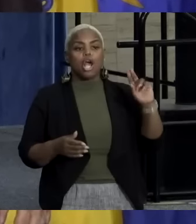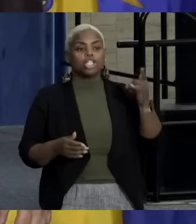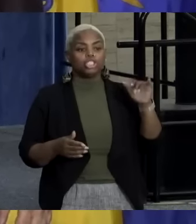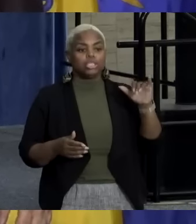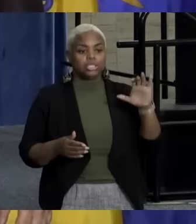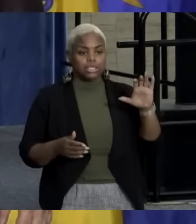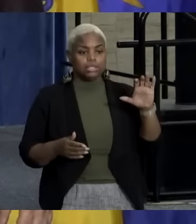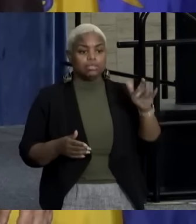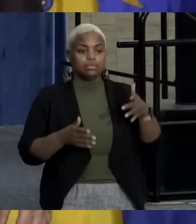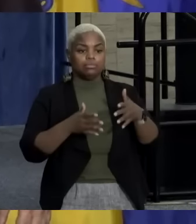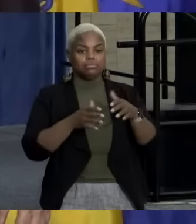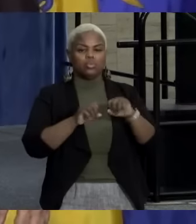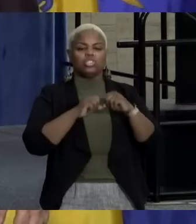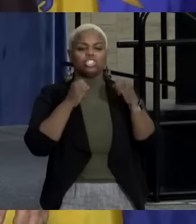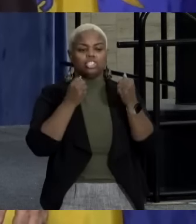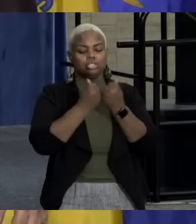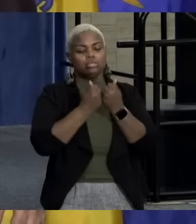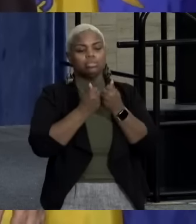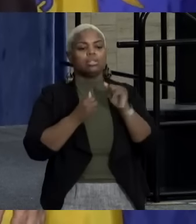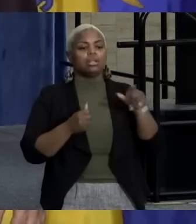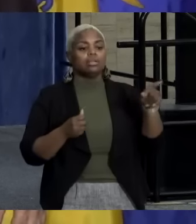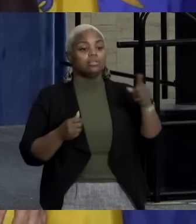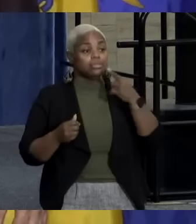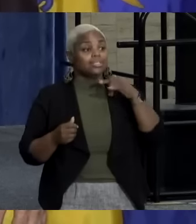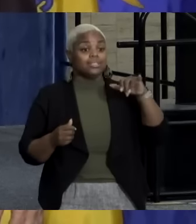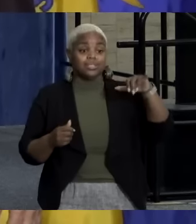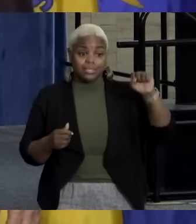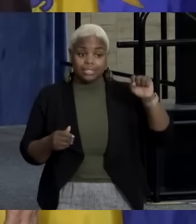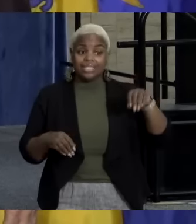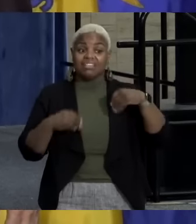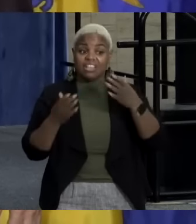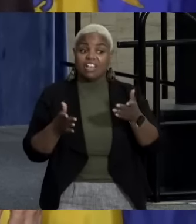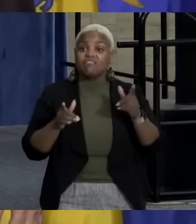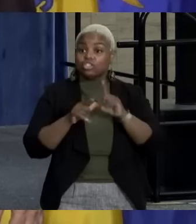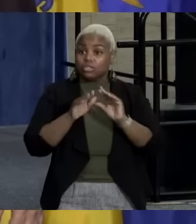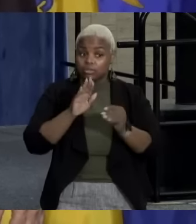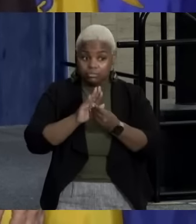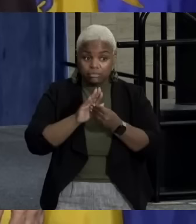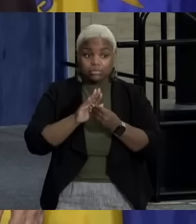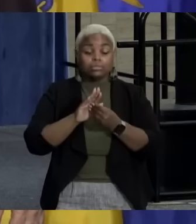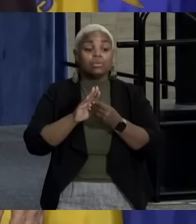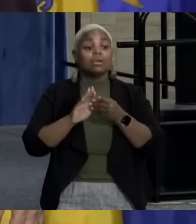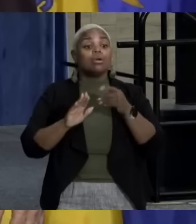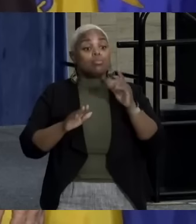"Give vaginal estrogen. It prevents UTIs." And I found that no one did. No one read them. No